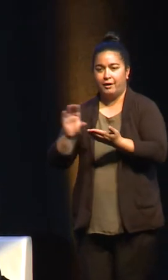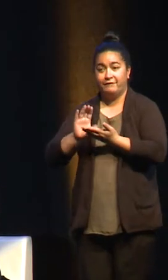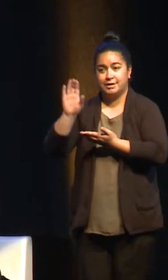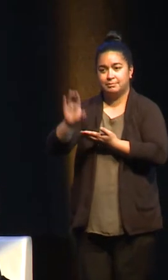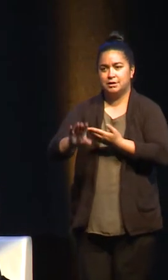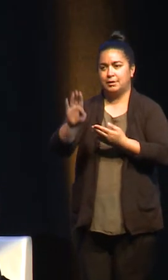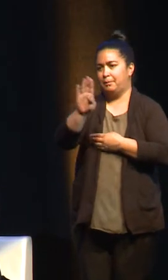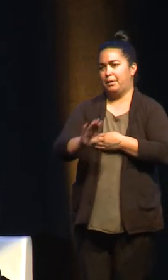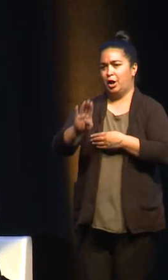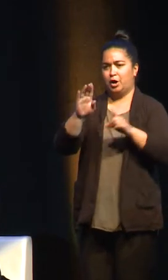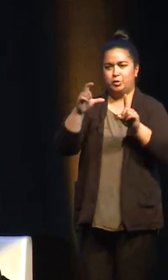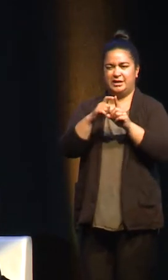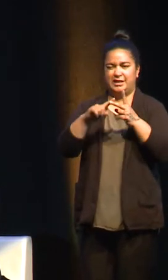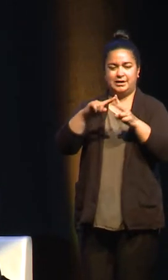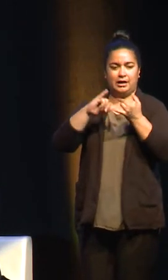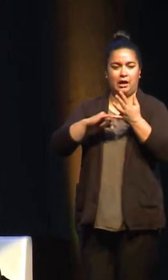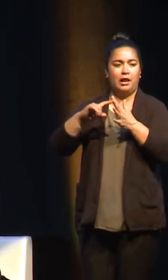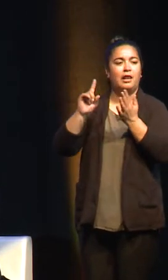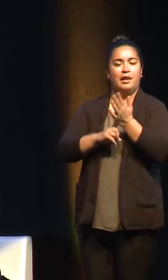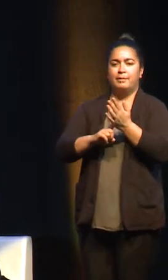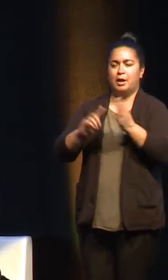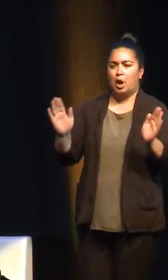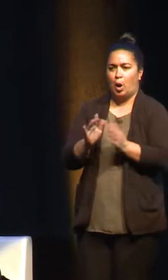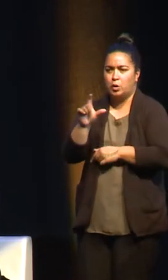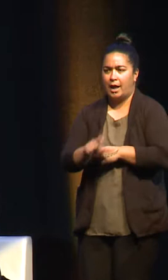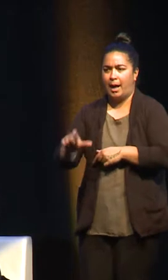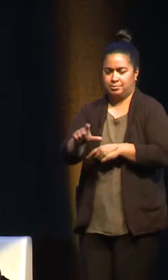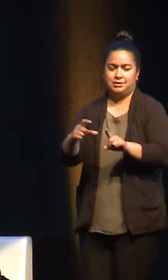a low-carbon diesel as a transport fuel. At the other end of the spectrum would be an